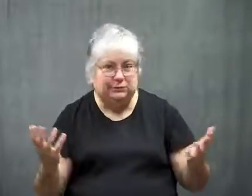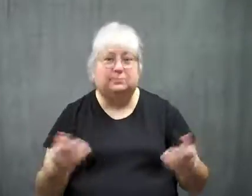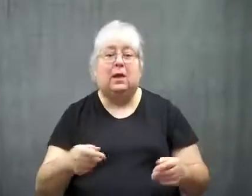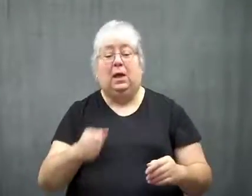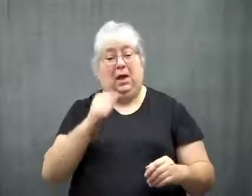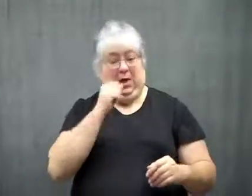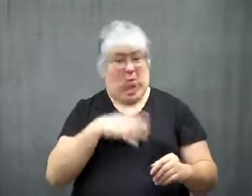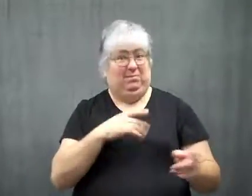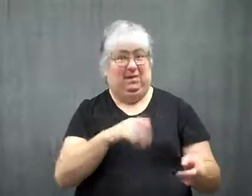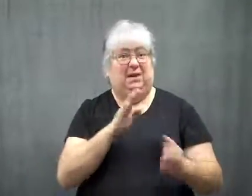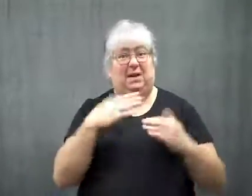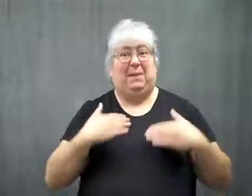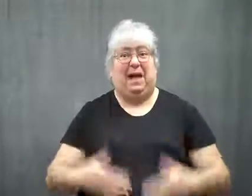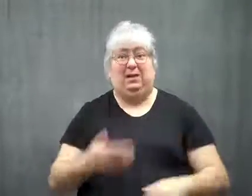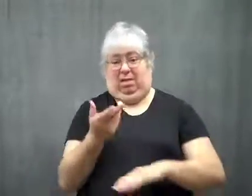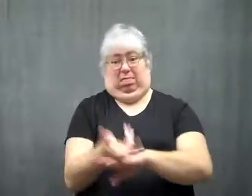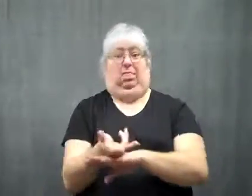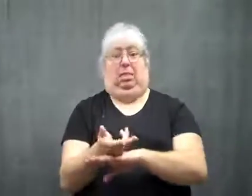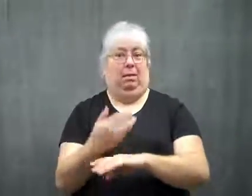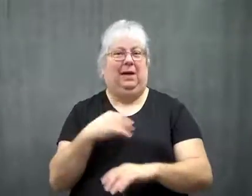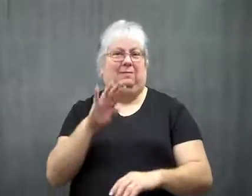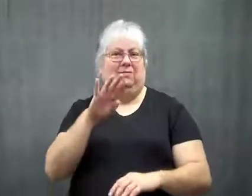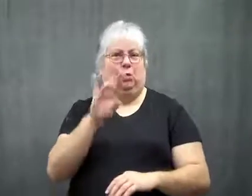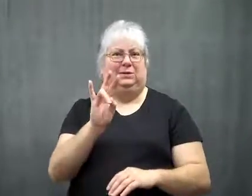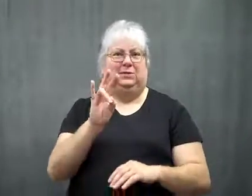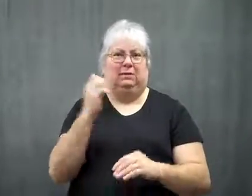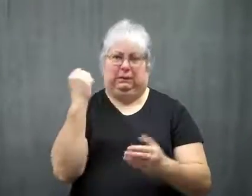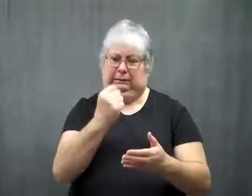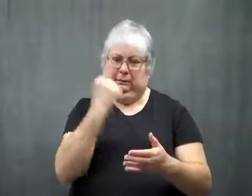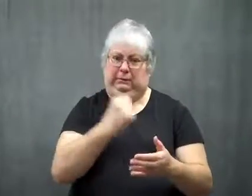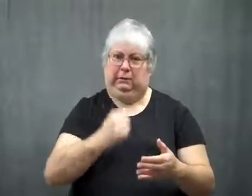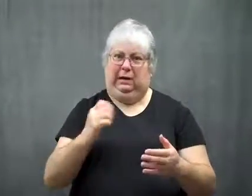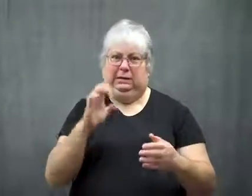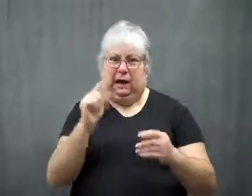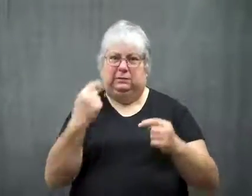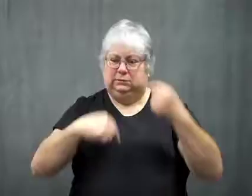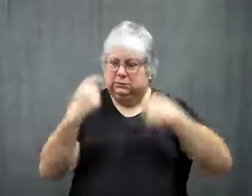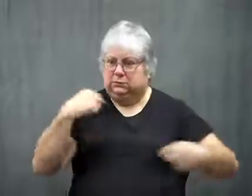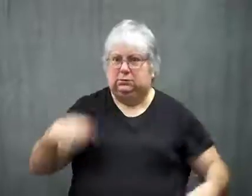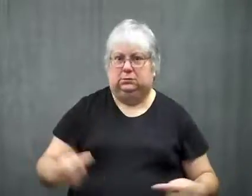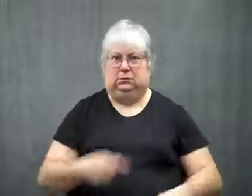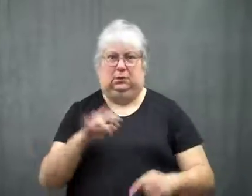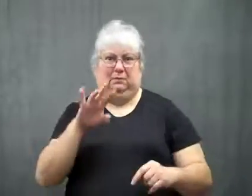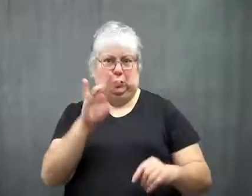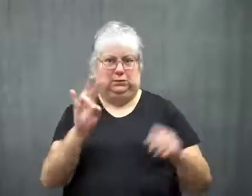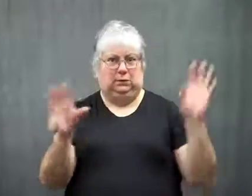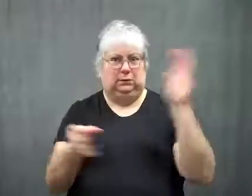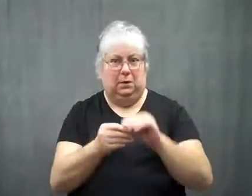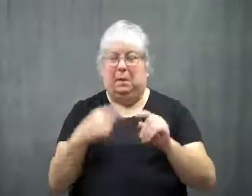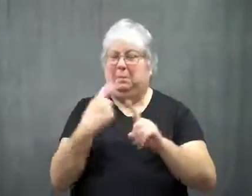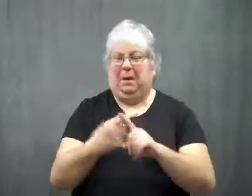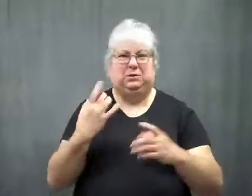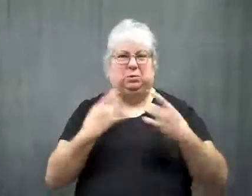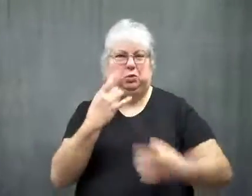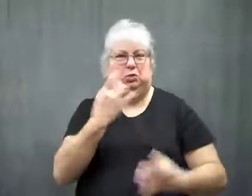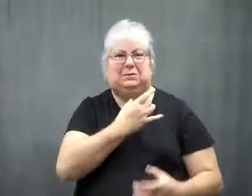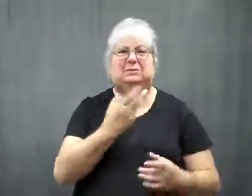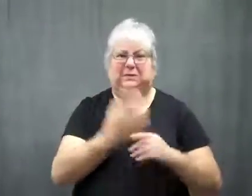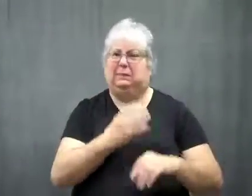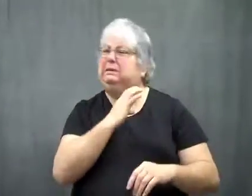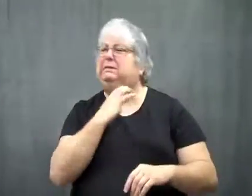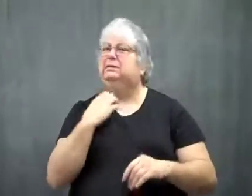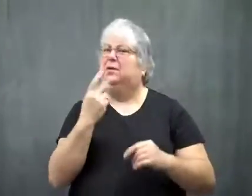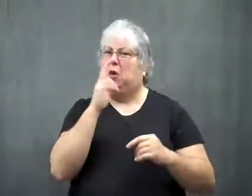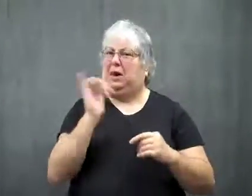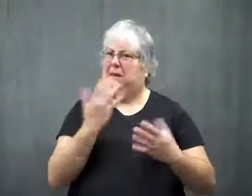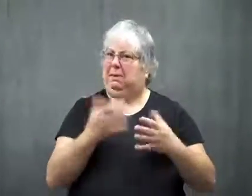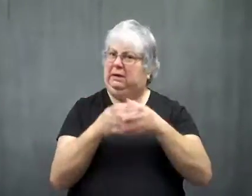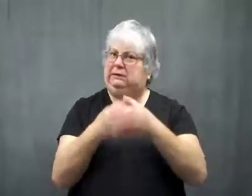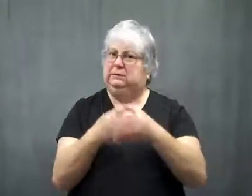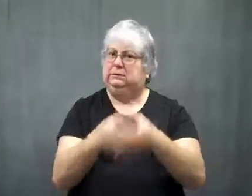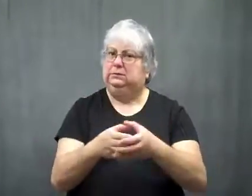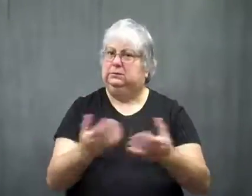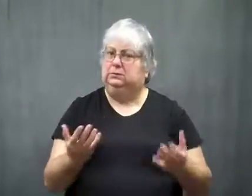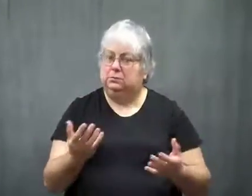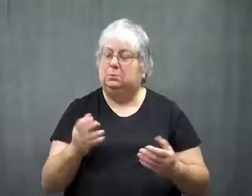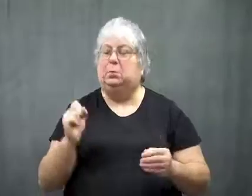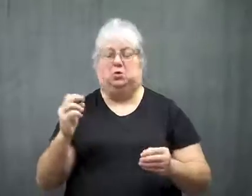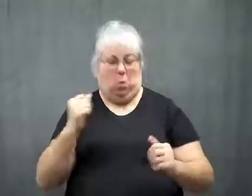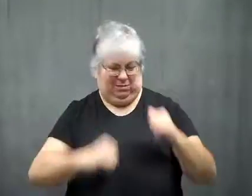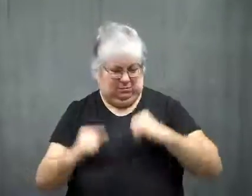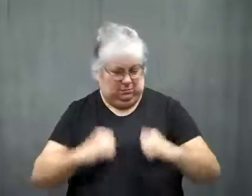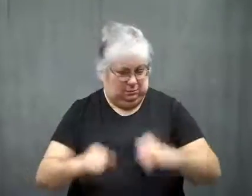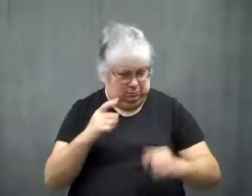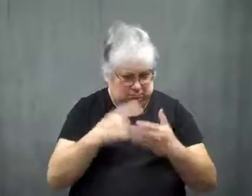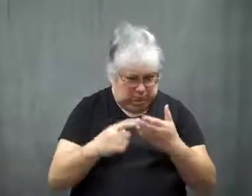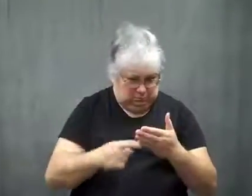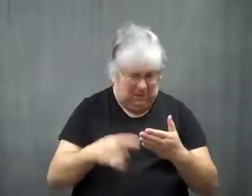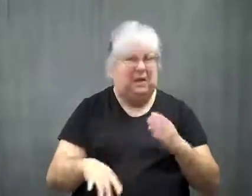The body had 47 wounds.